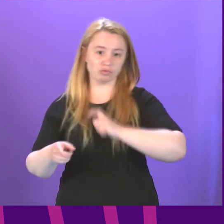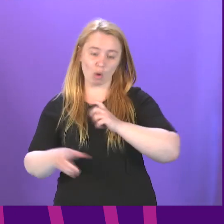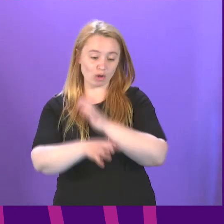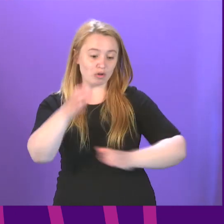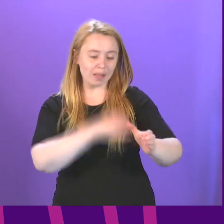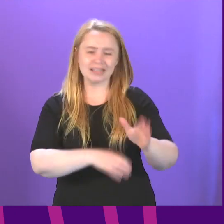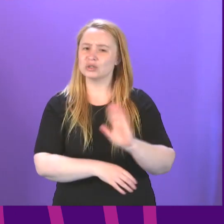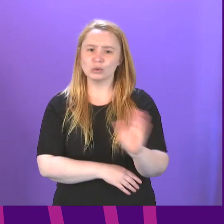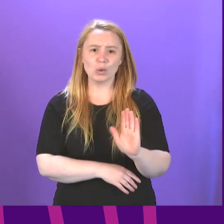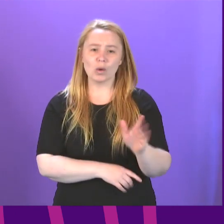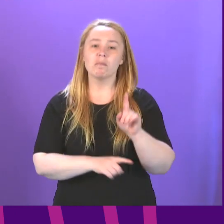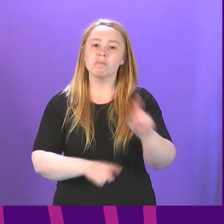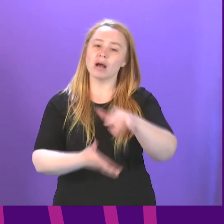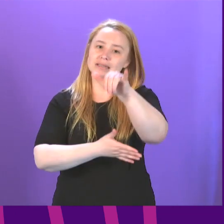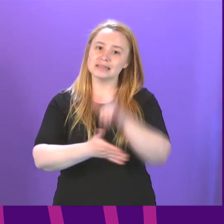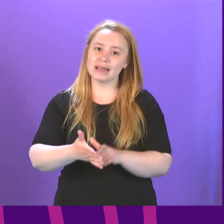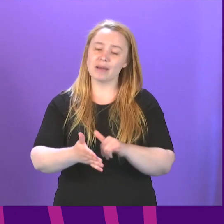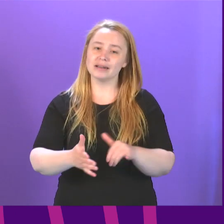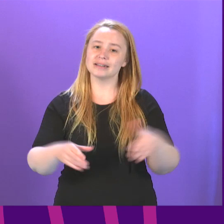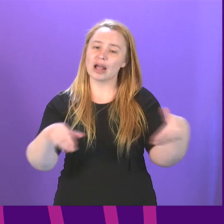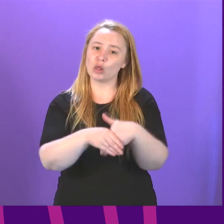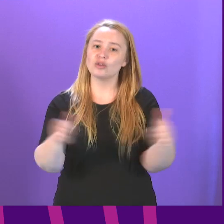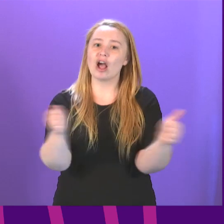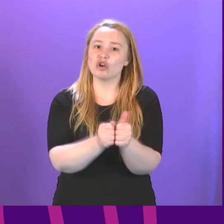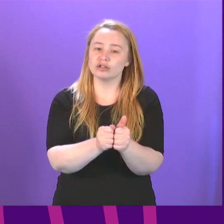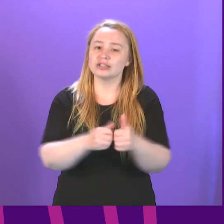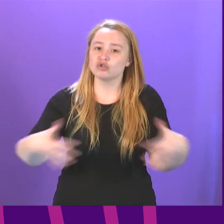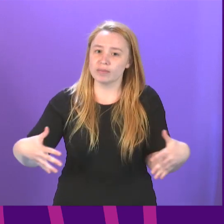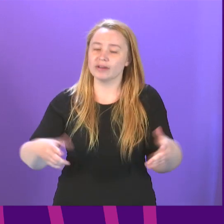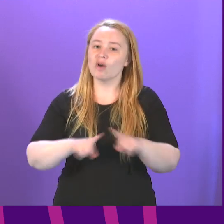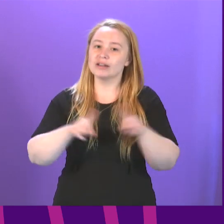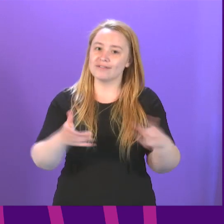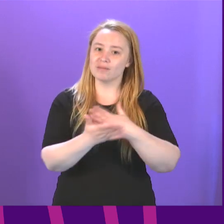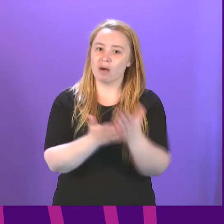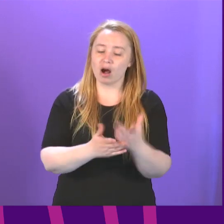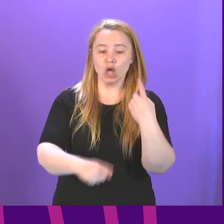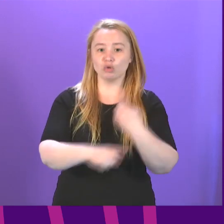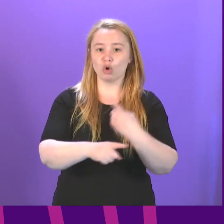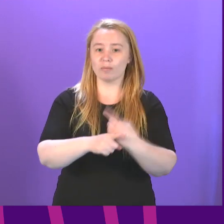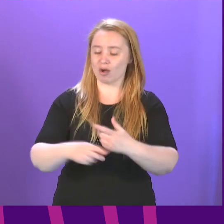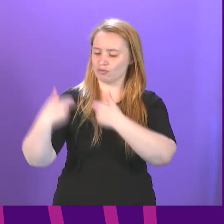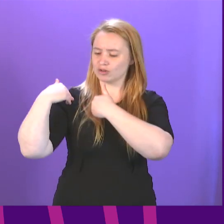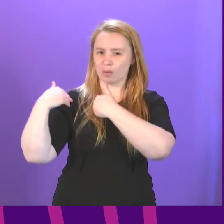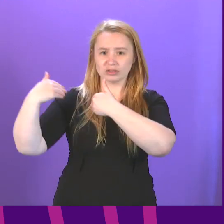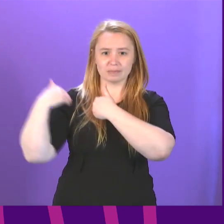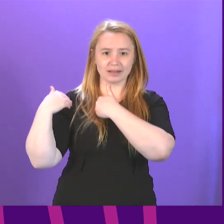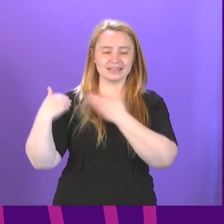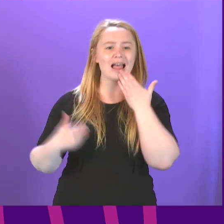as I said earlier, but there was disagreement over a separate part of the statement that relates to the responsibilities that make up the definition of a lecturer.